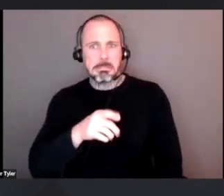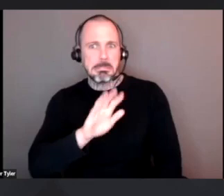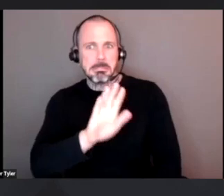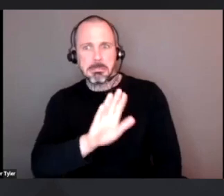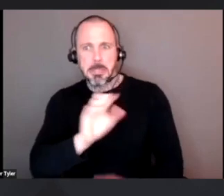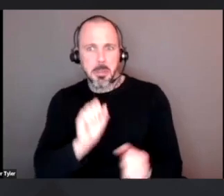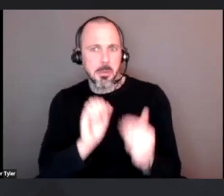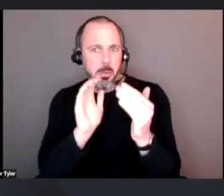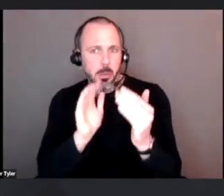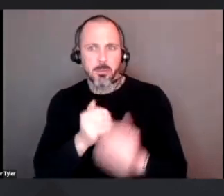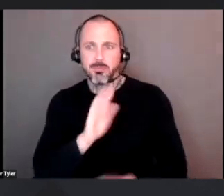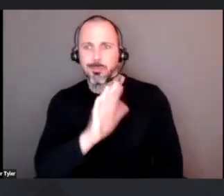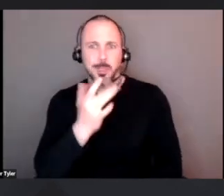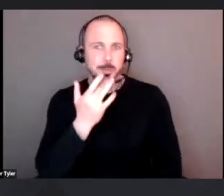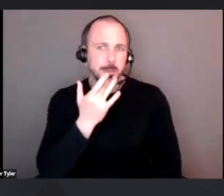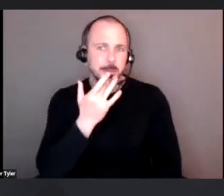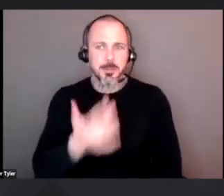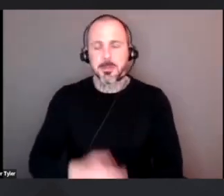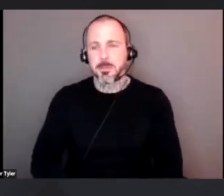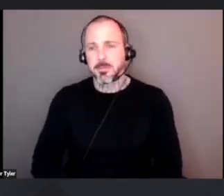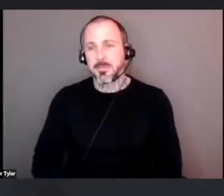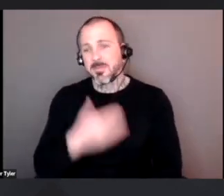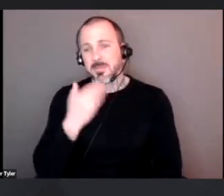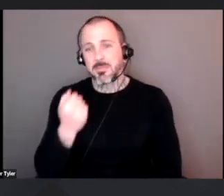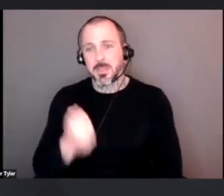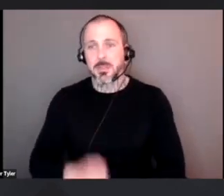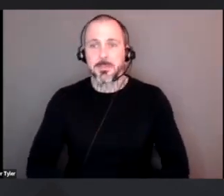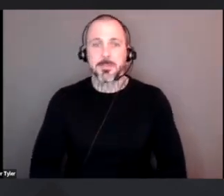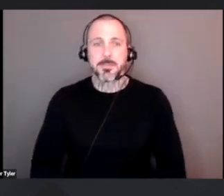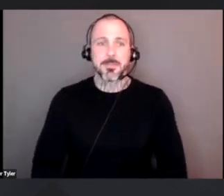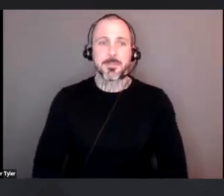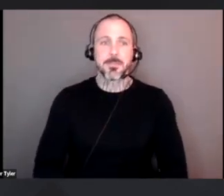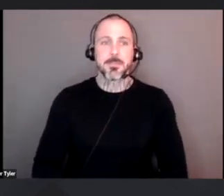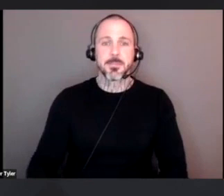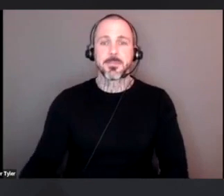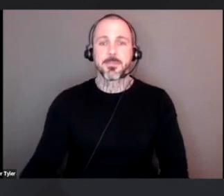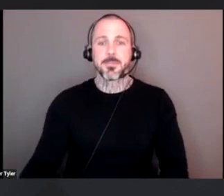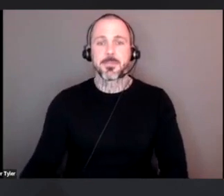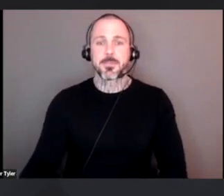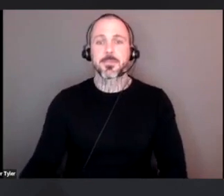Perfect, thanks so much, Dave. I have another question for Dave and Tonya. So this is for both of you.